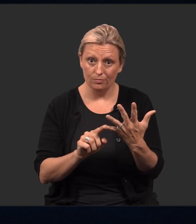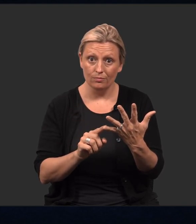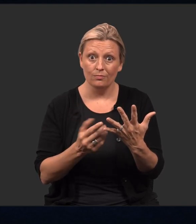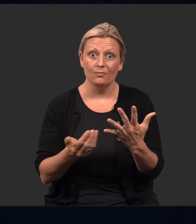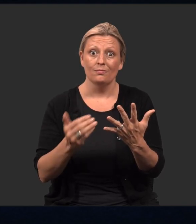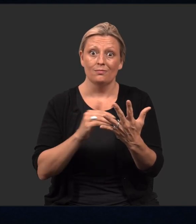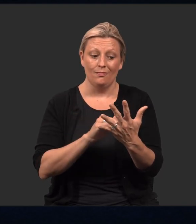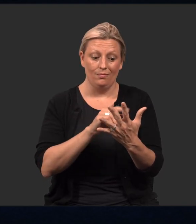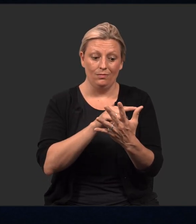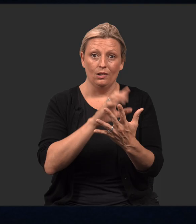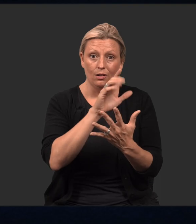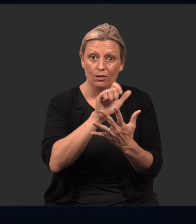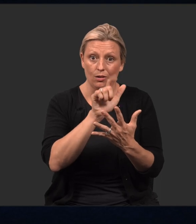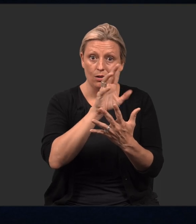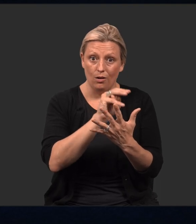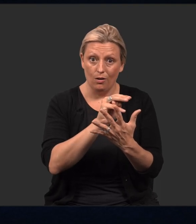you will go back and do it again, four more times.